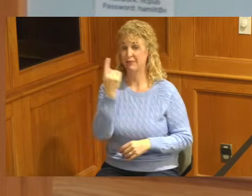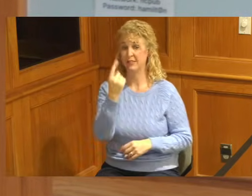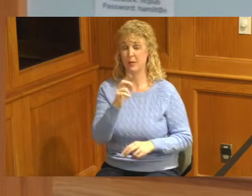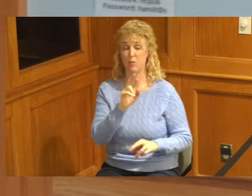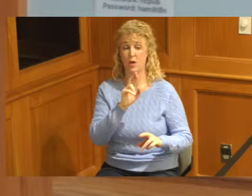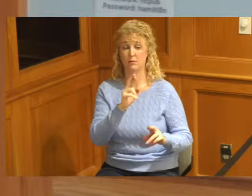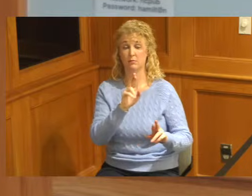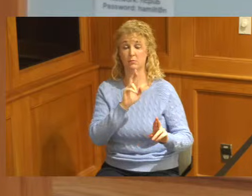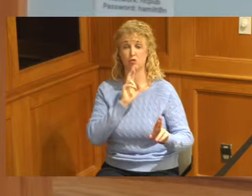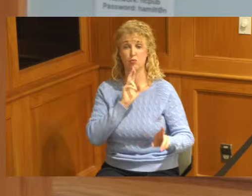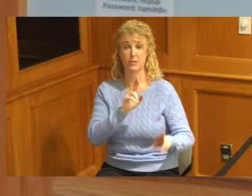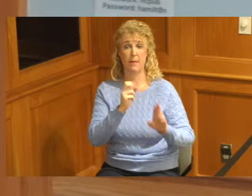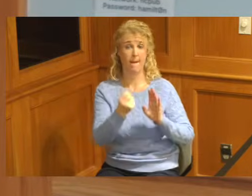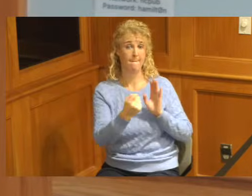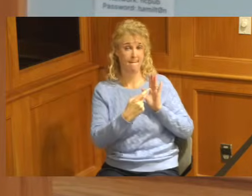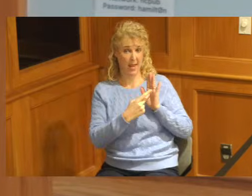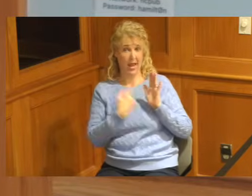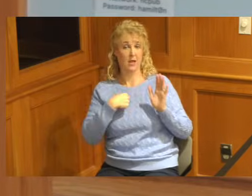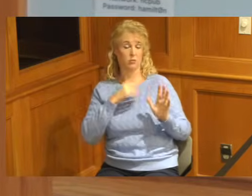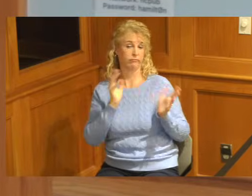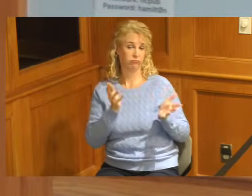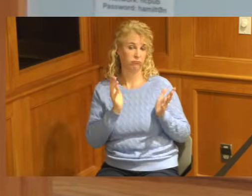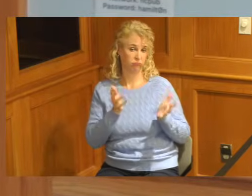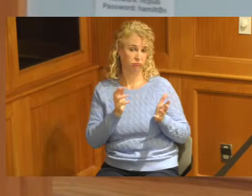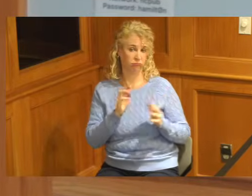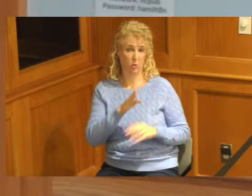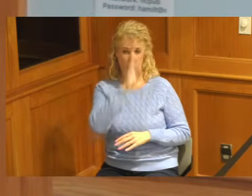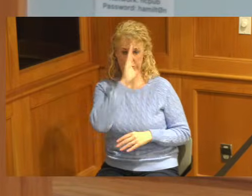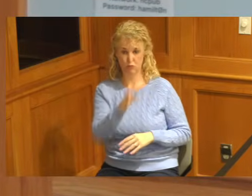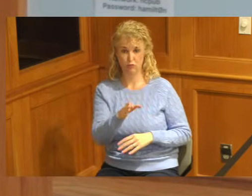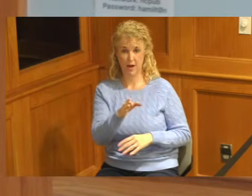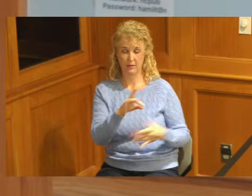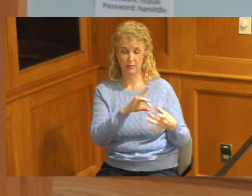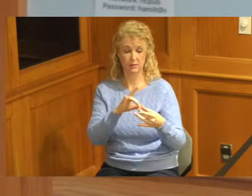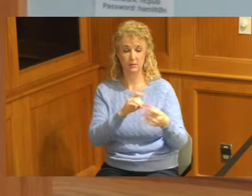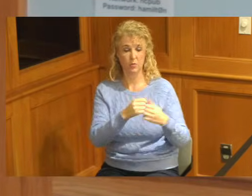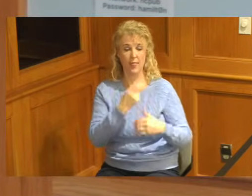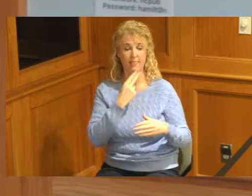we we had a conversation. We also connected them directly with the tiny homes builder.